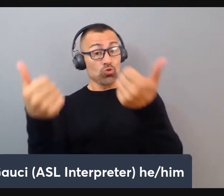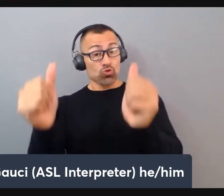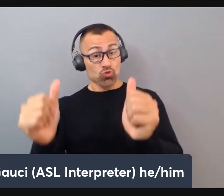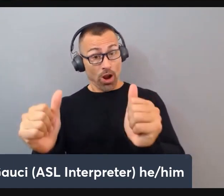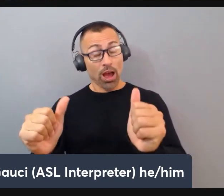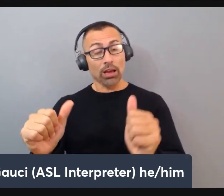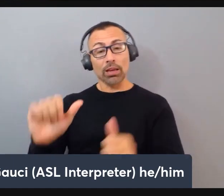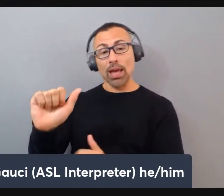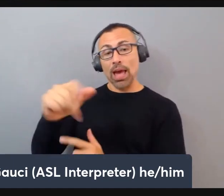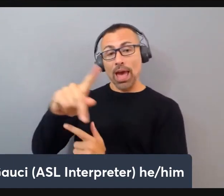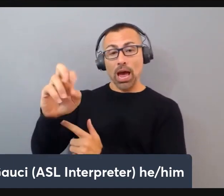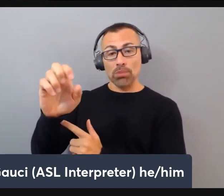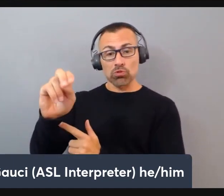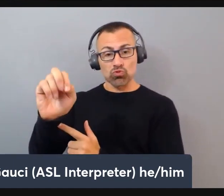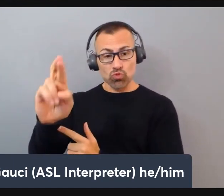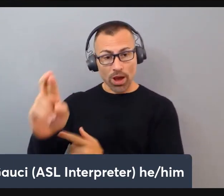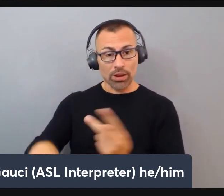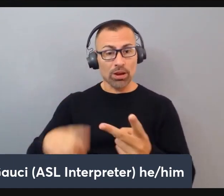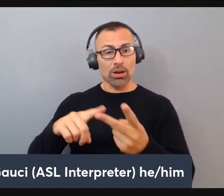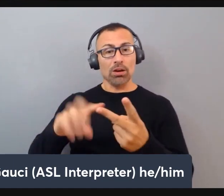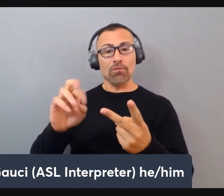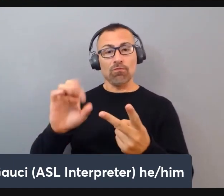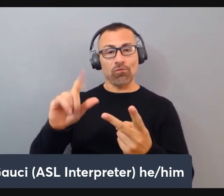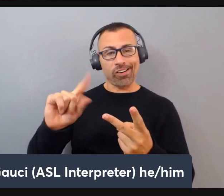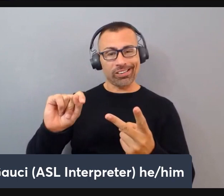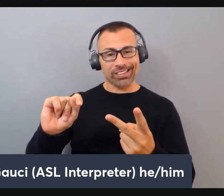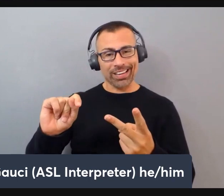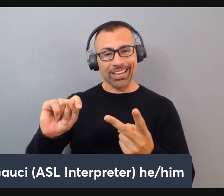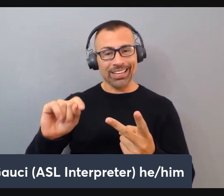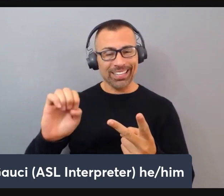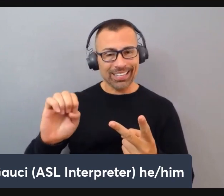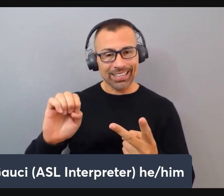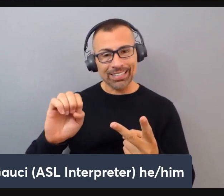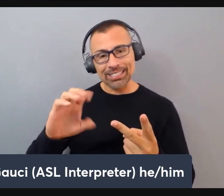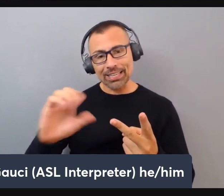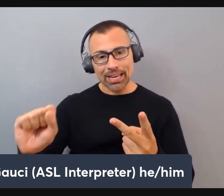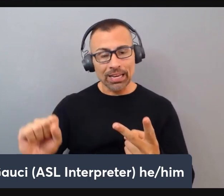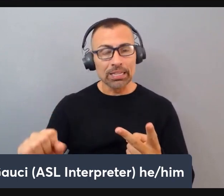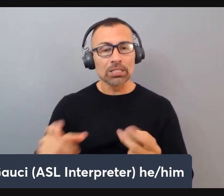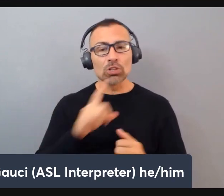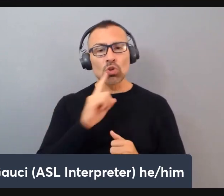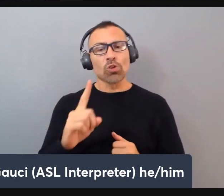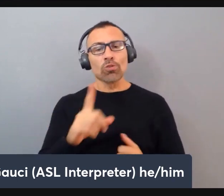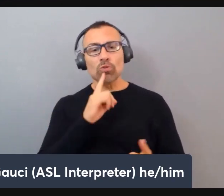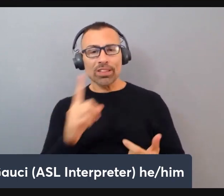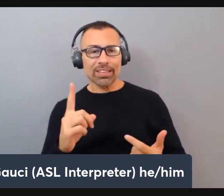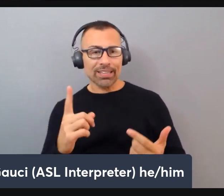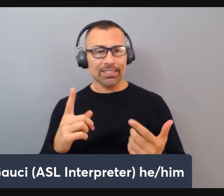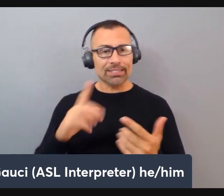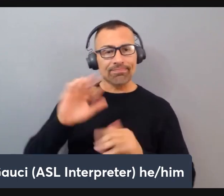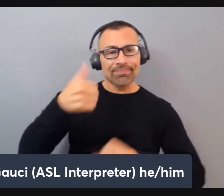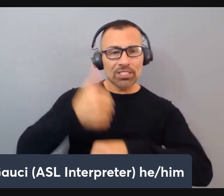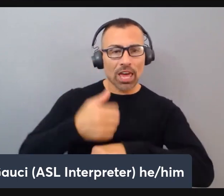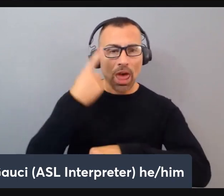And it's designed to have a low barrier to entry. So you can spend five minutes playing with the service, you know, 10 minutes, 15 minutes playing with that service